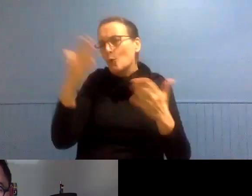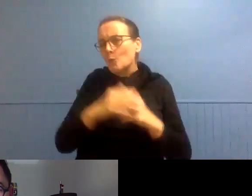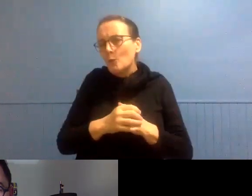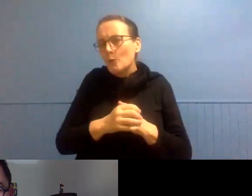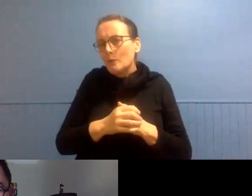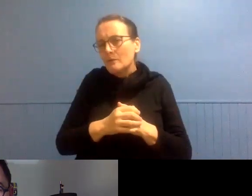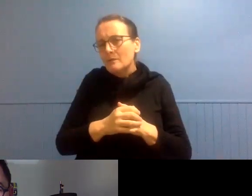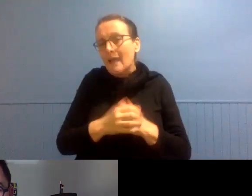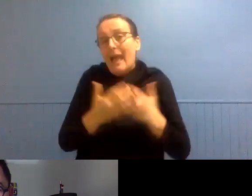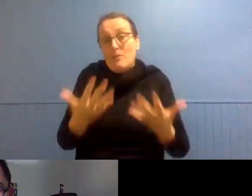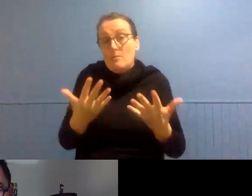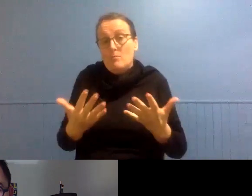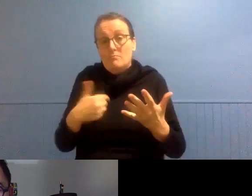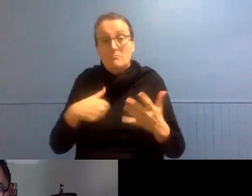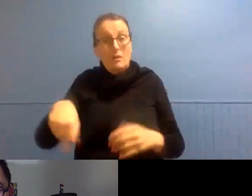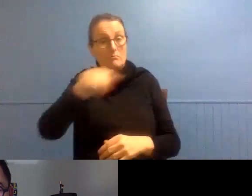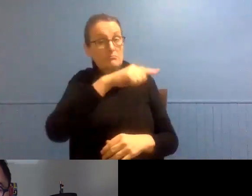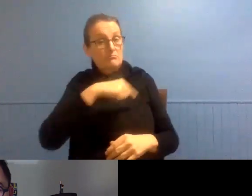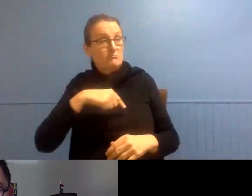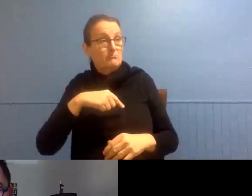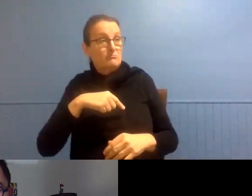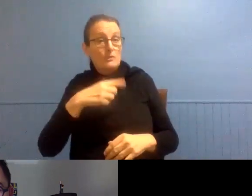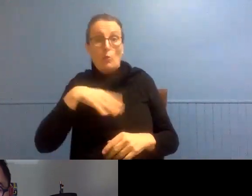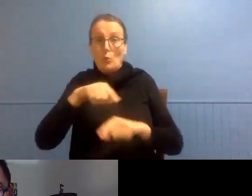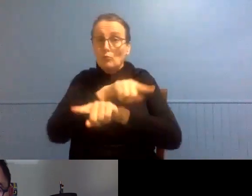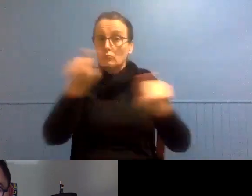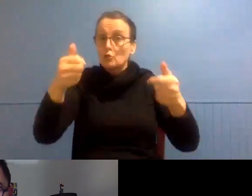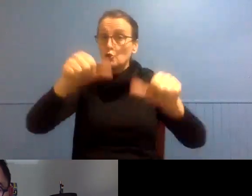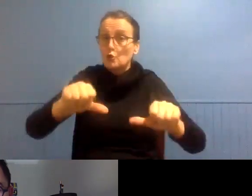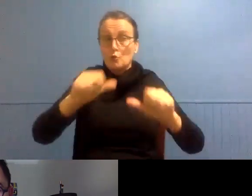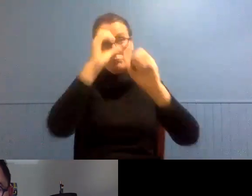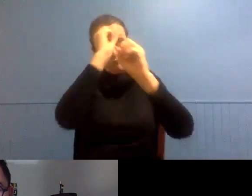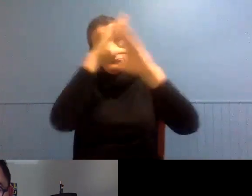this as a framework, I want people to take and use, try it on, see if it makes sense.